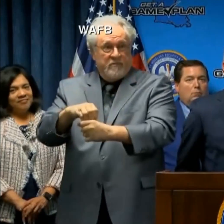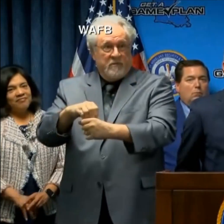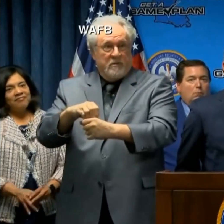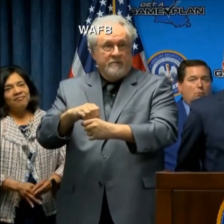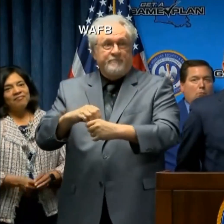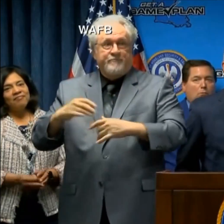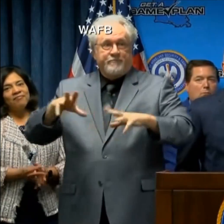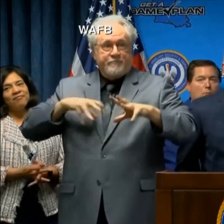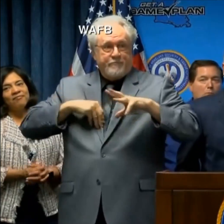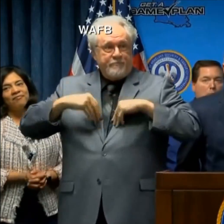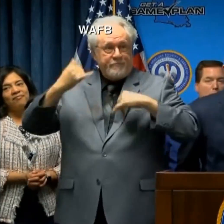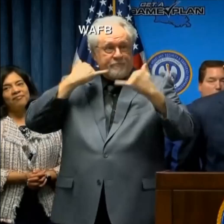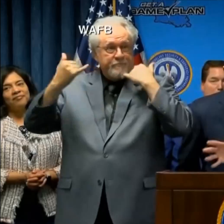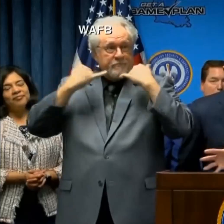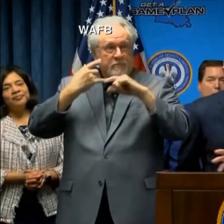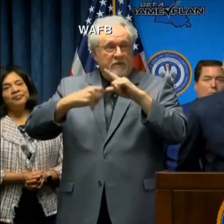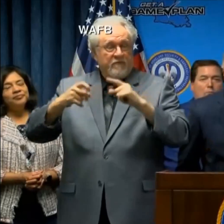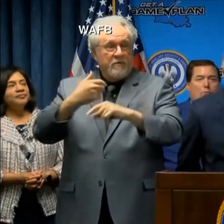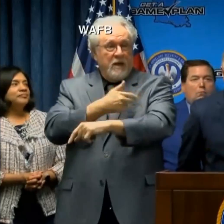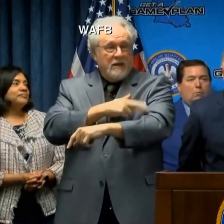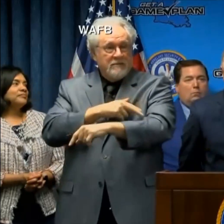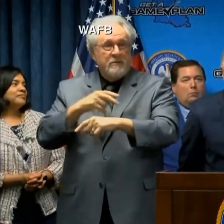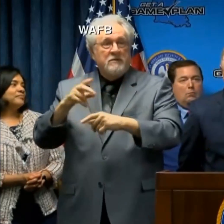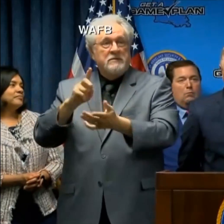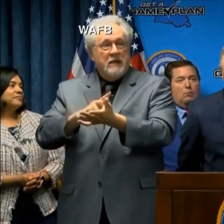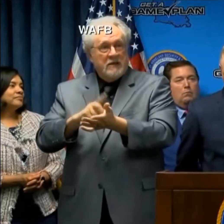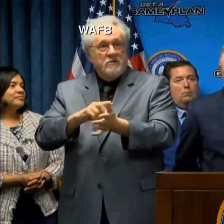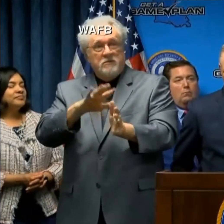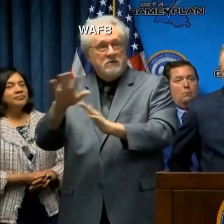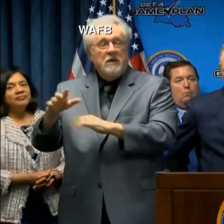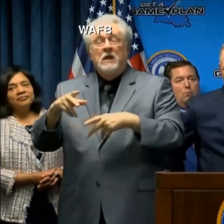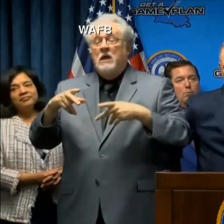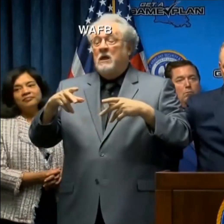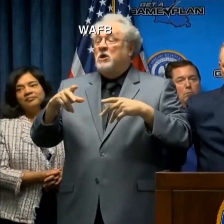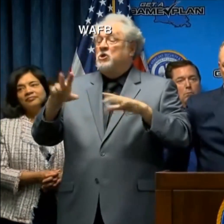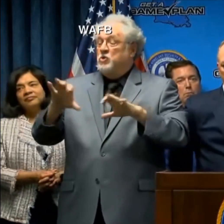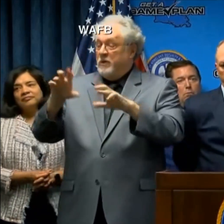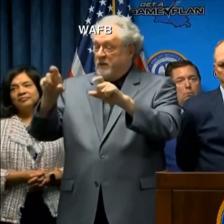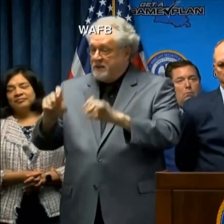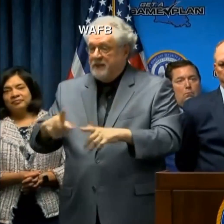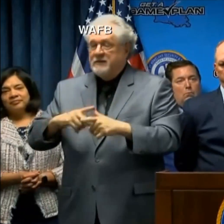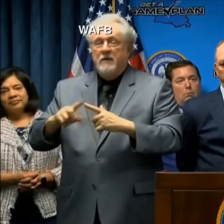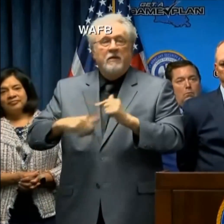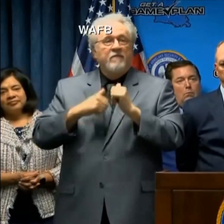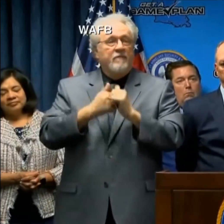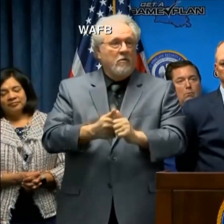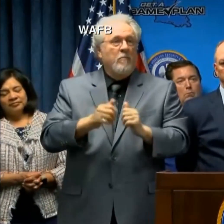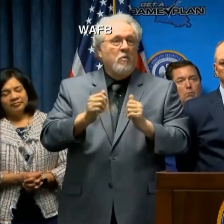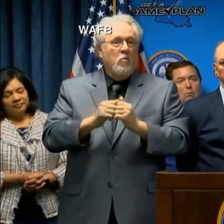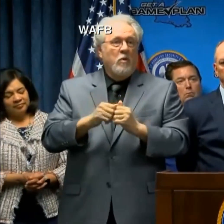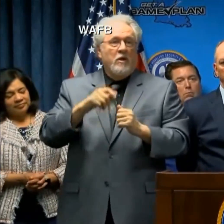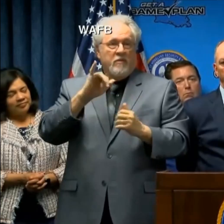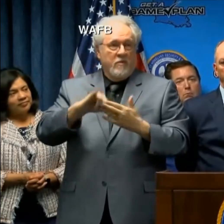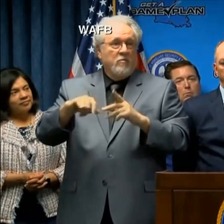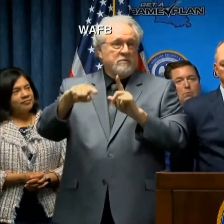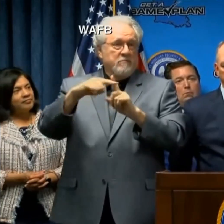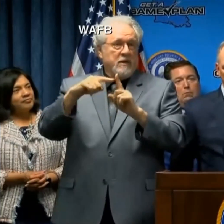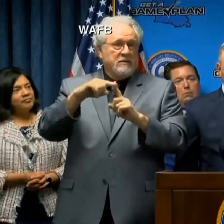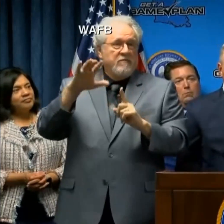calls from providers you know allowing those tests to be performed and then also following up these presumptive positive cases really identifying who's